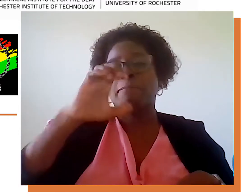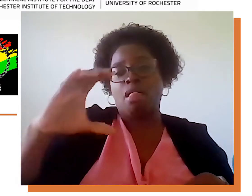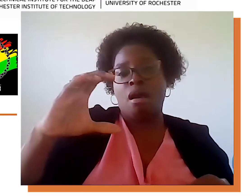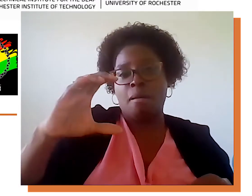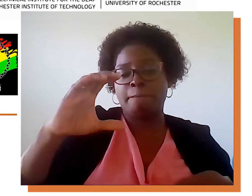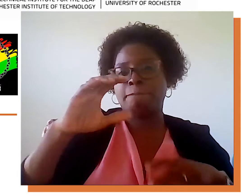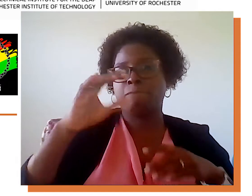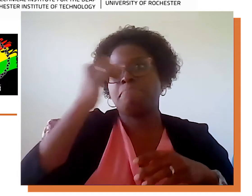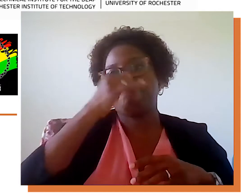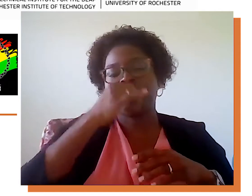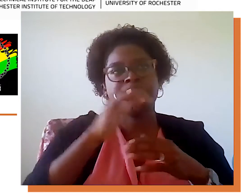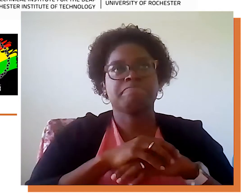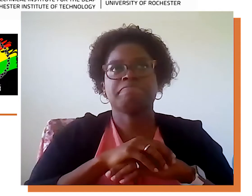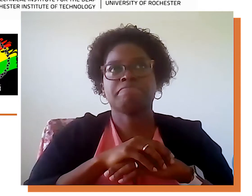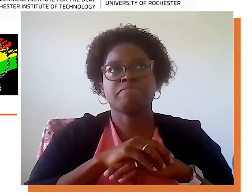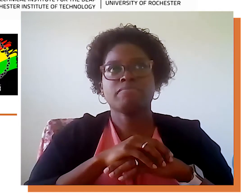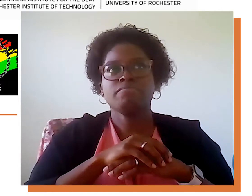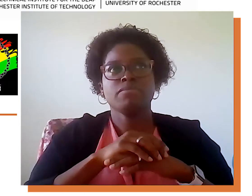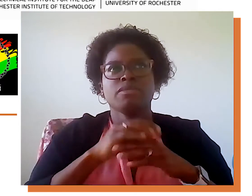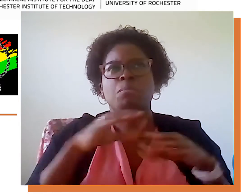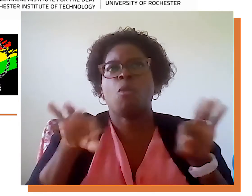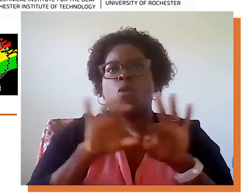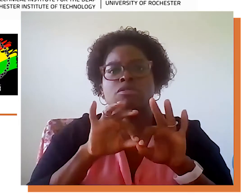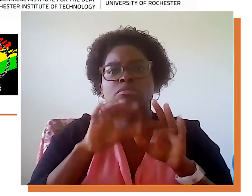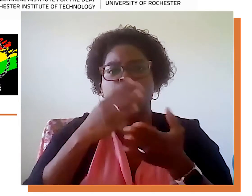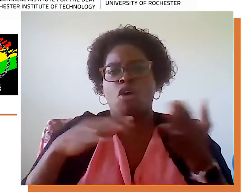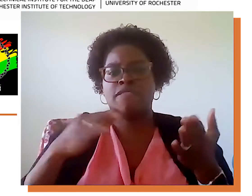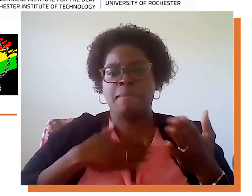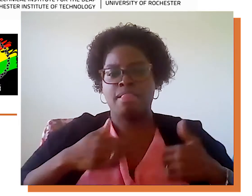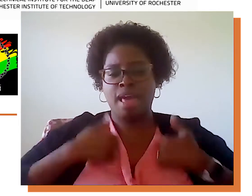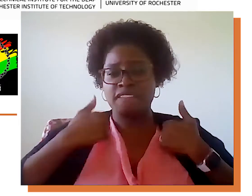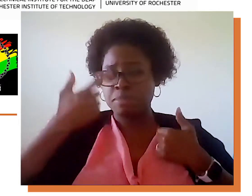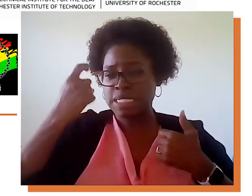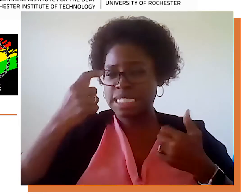While I was at R.I.T., I became very involved in a number of the clubs.